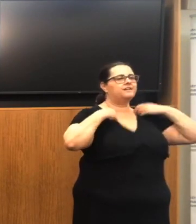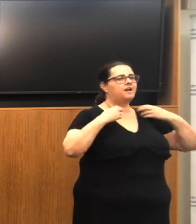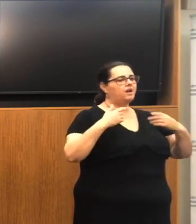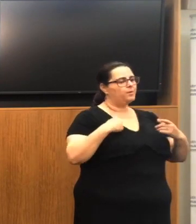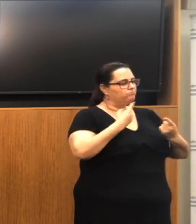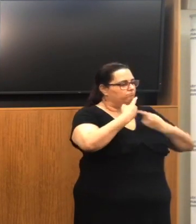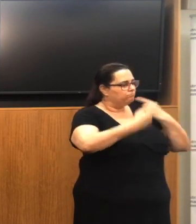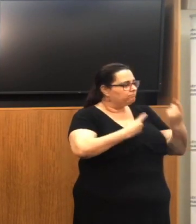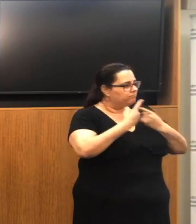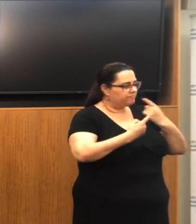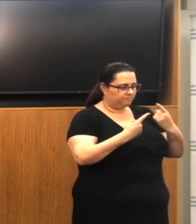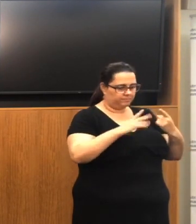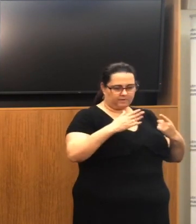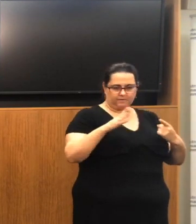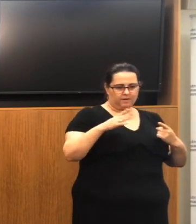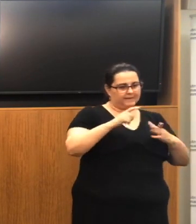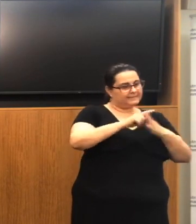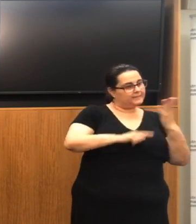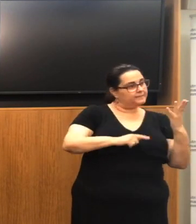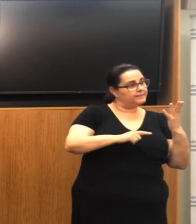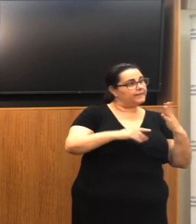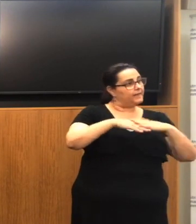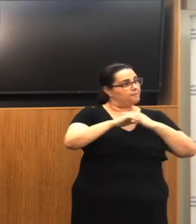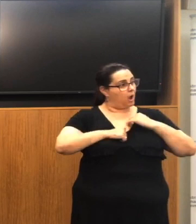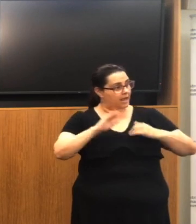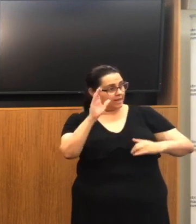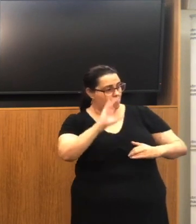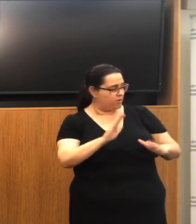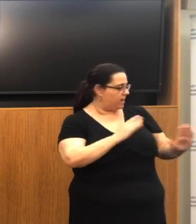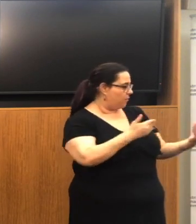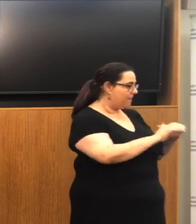and what it means to be a disabled person here